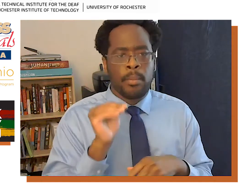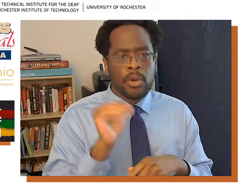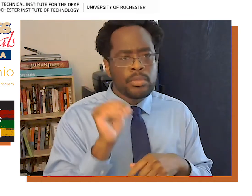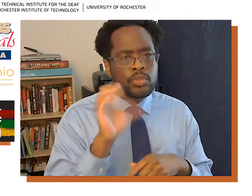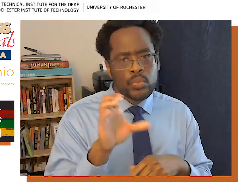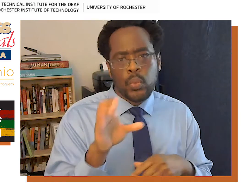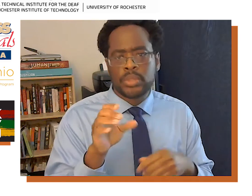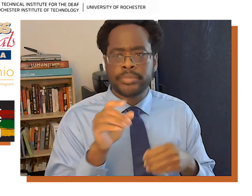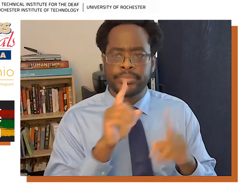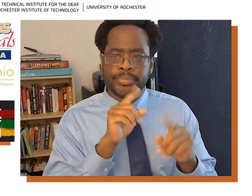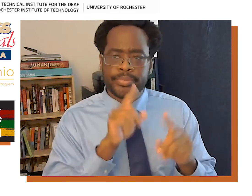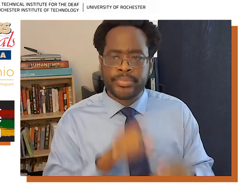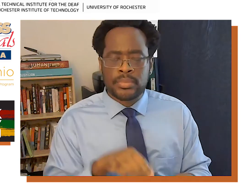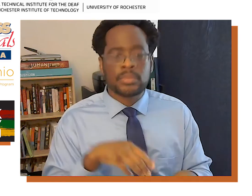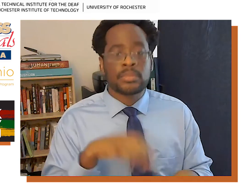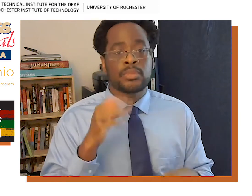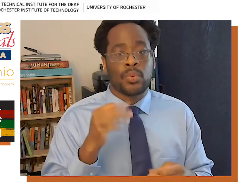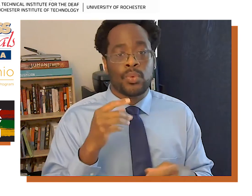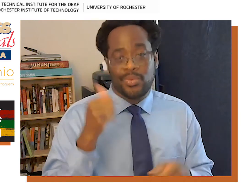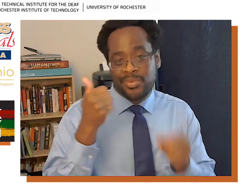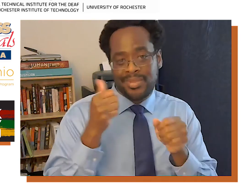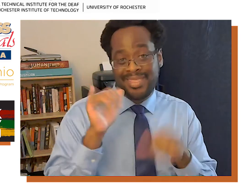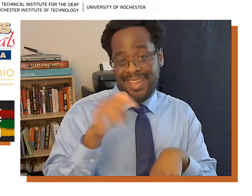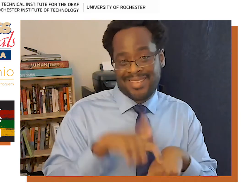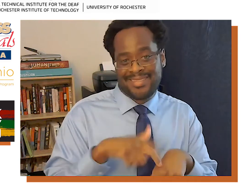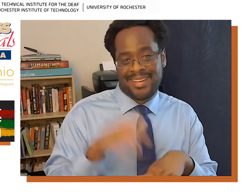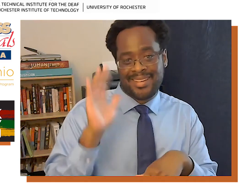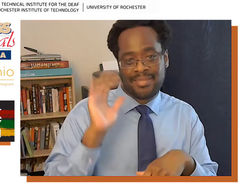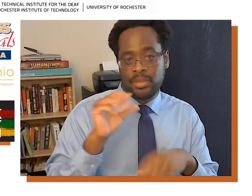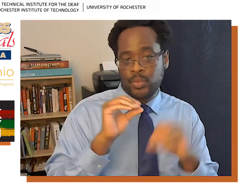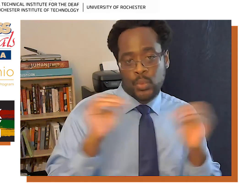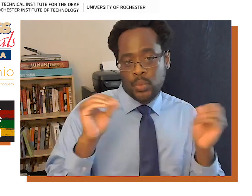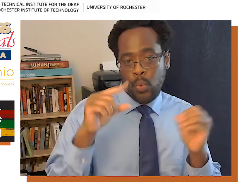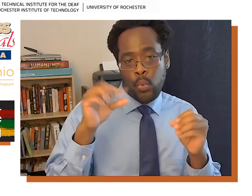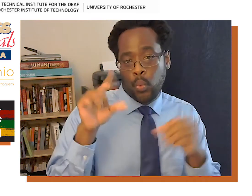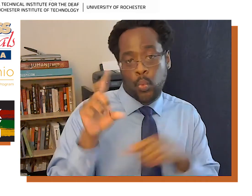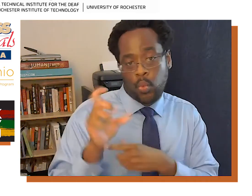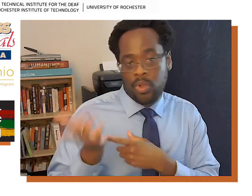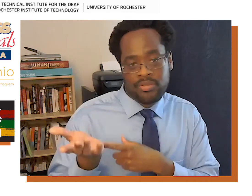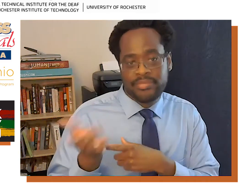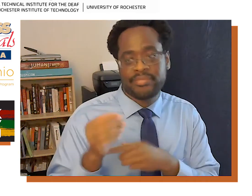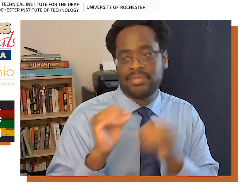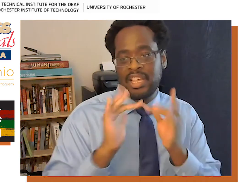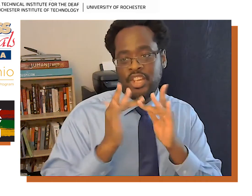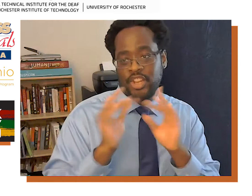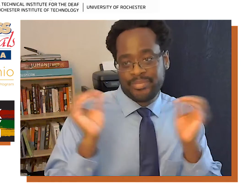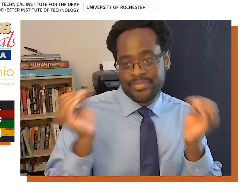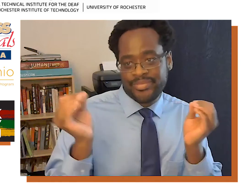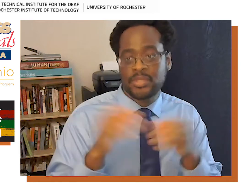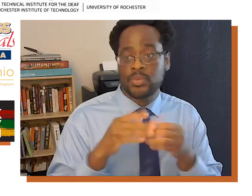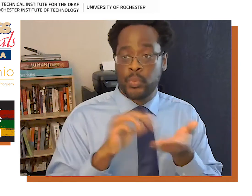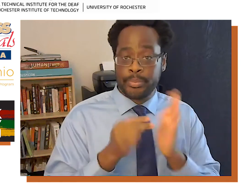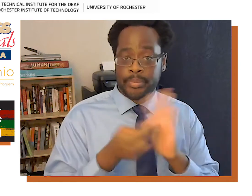They were all multiple-choice questions, and at that time, remember, there was no Google. There was no internet,